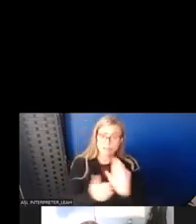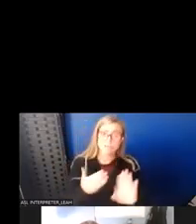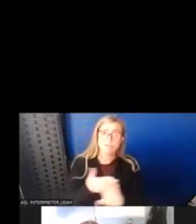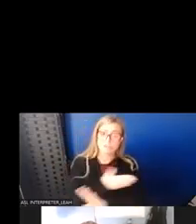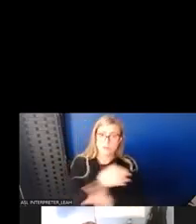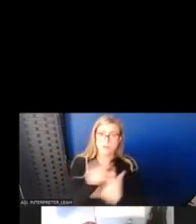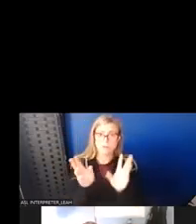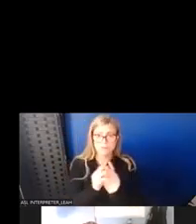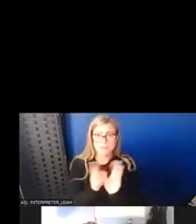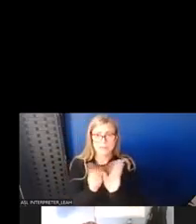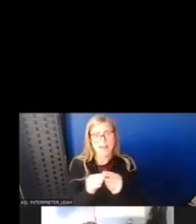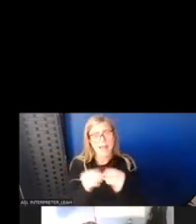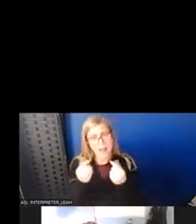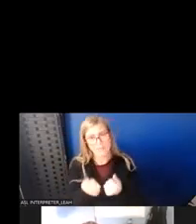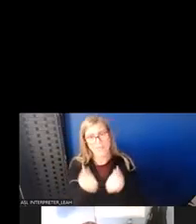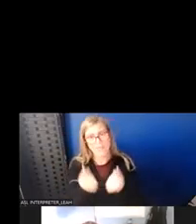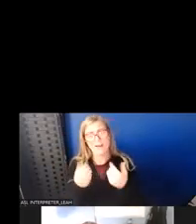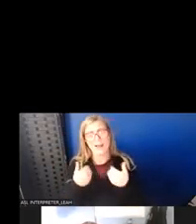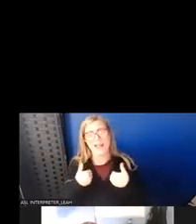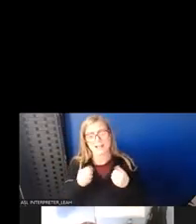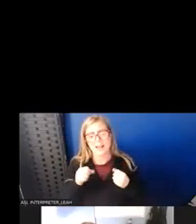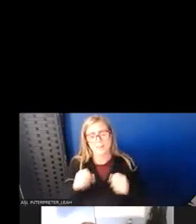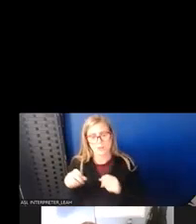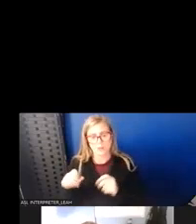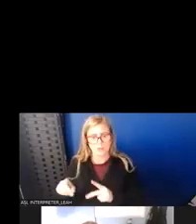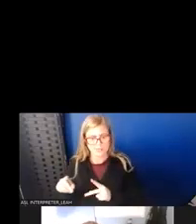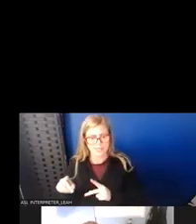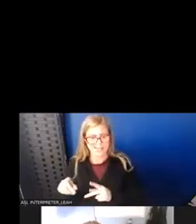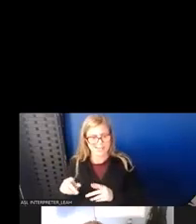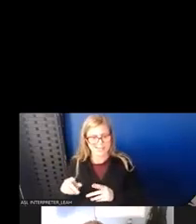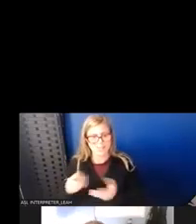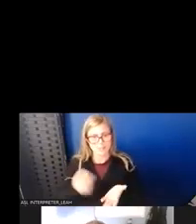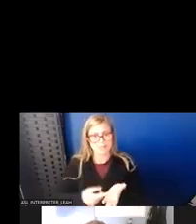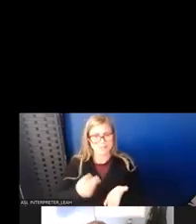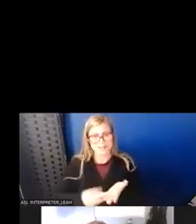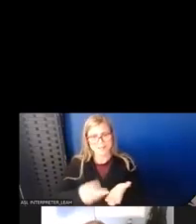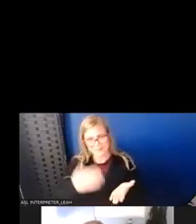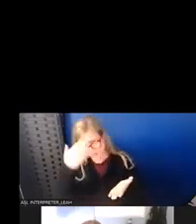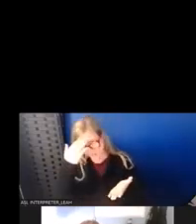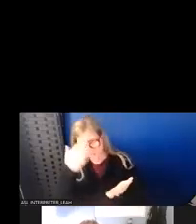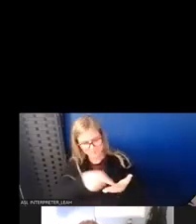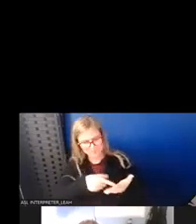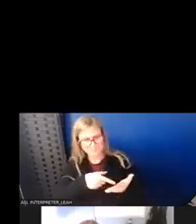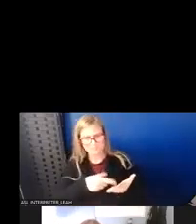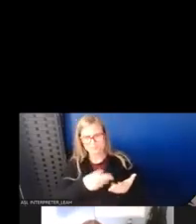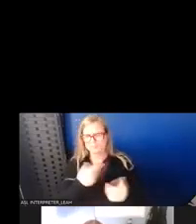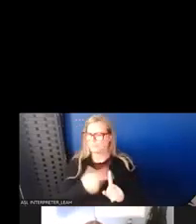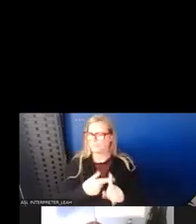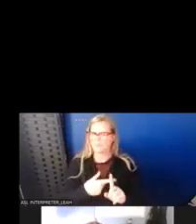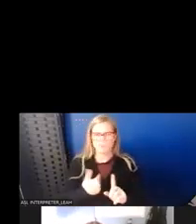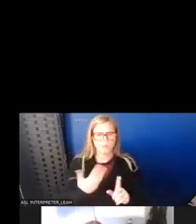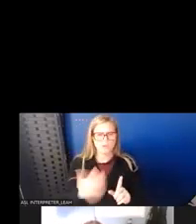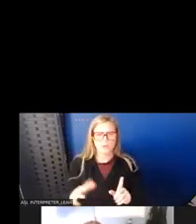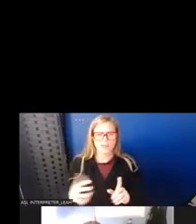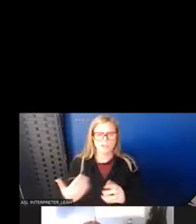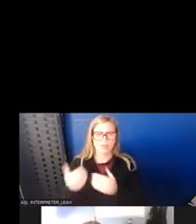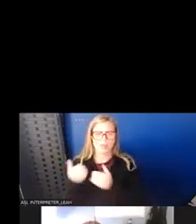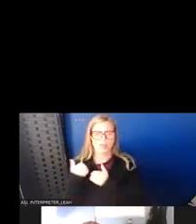set things on the agenda. The other thing that we want to do is we don't want to overburden one particular team member with everything that